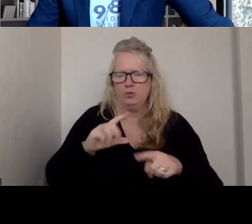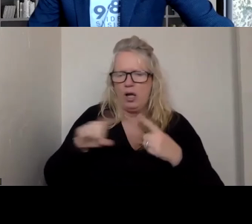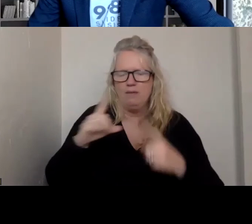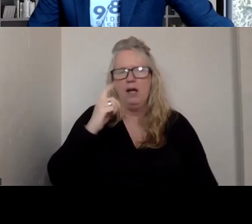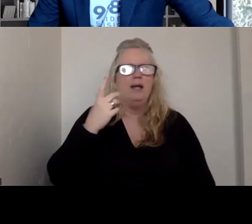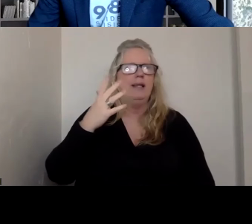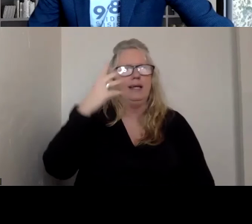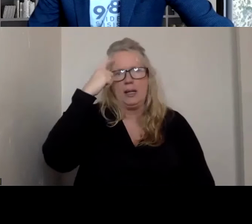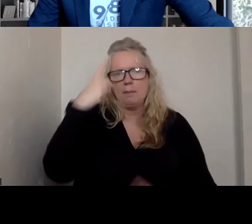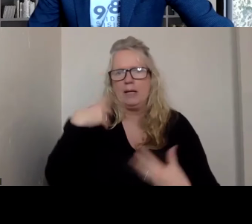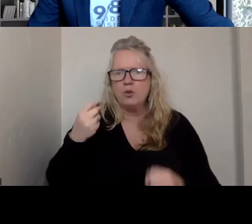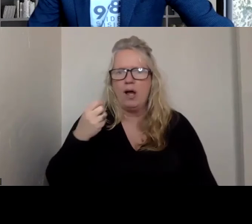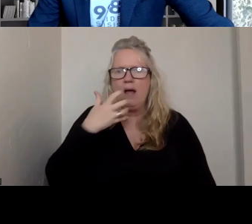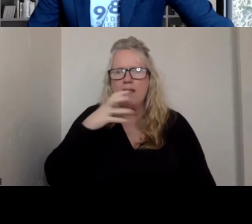LINE AND HERE IS WHAT I HAVE LEARNED.